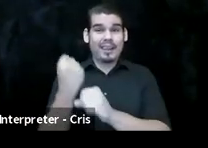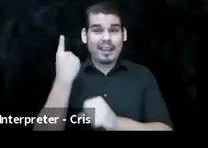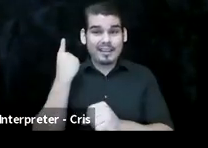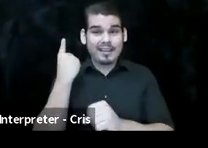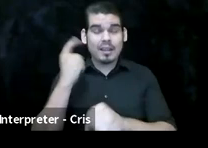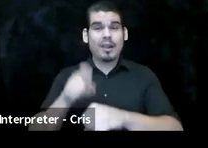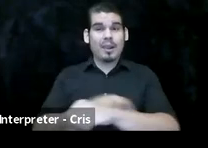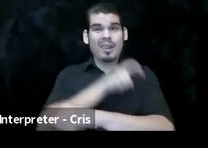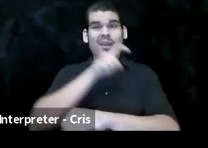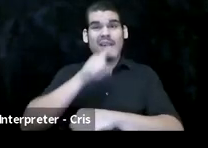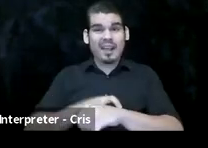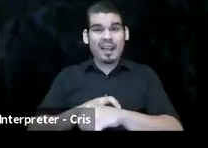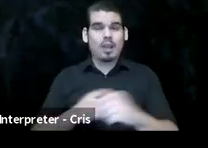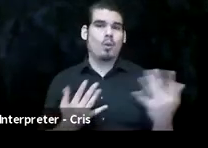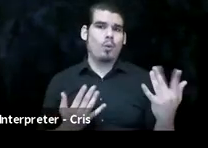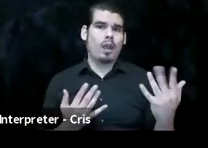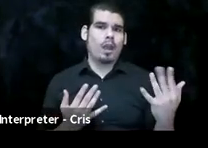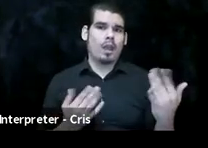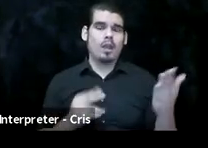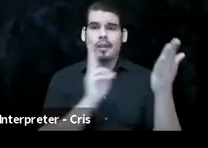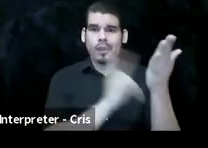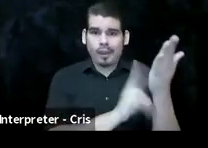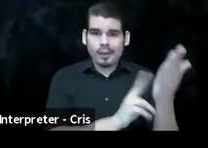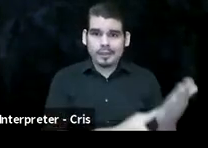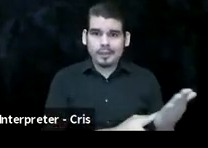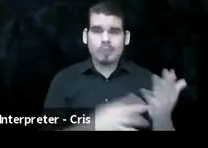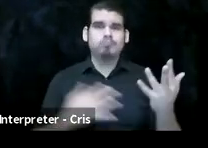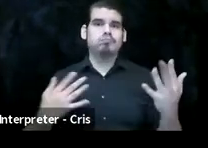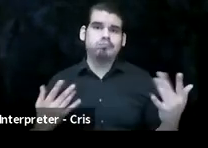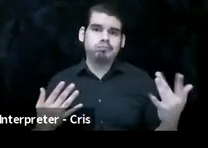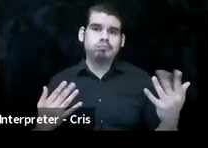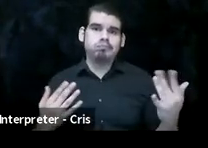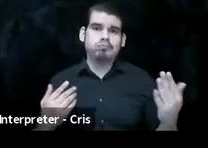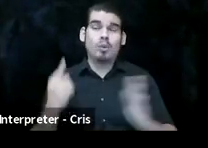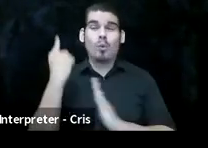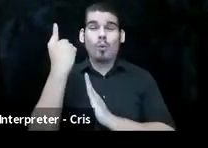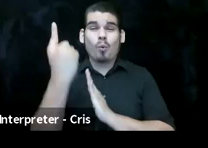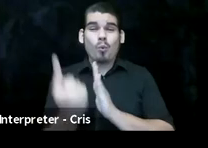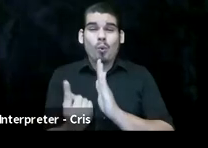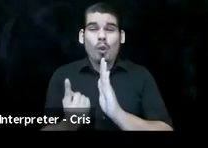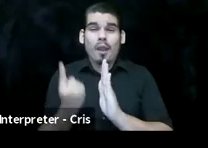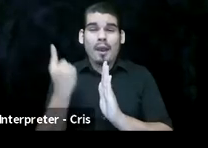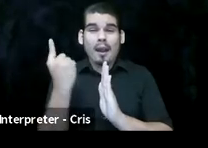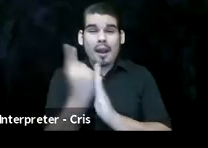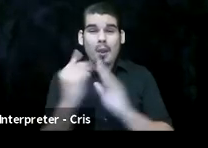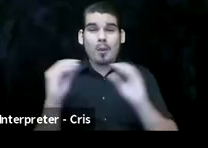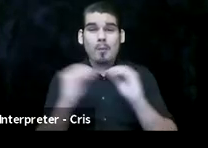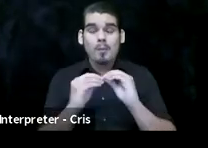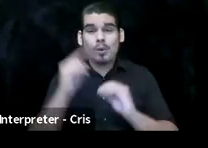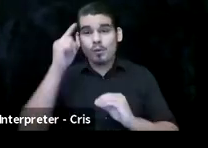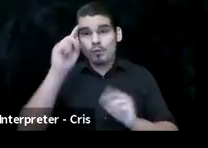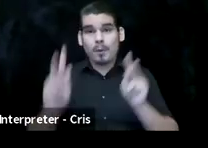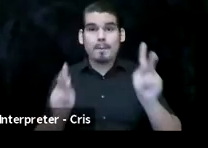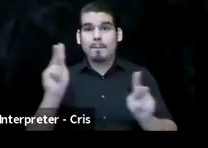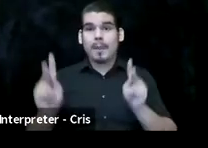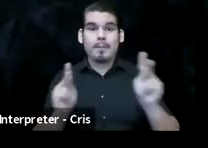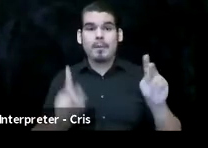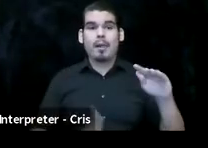Gerardo Chavez, RAD IX: You don't want to waste your time we don't want you to take another hour just waiting for for attendance so that it's a way for us to.